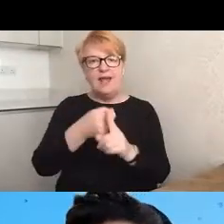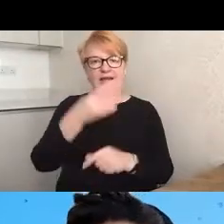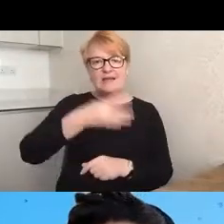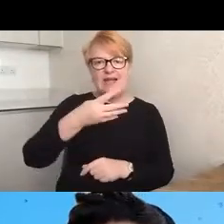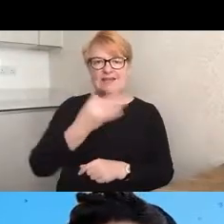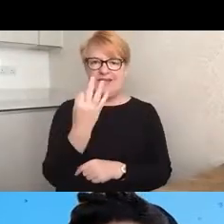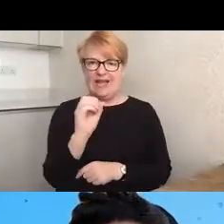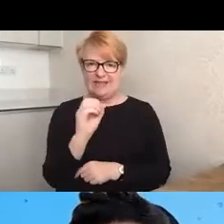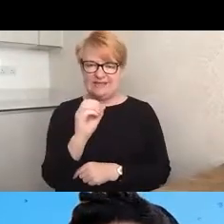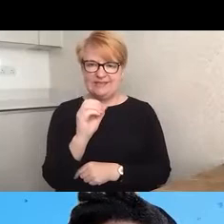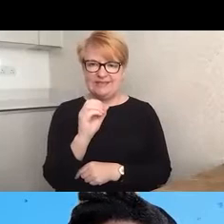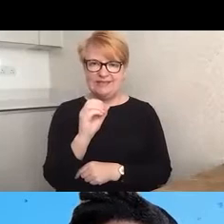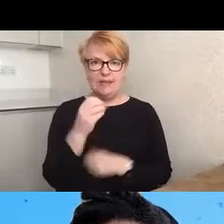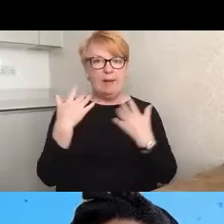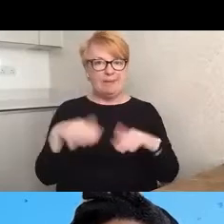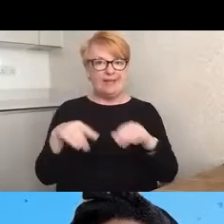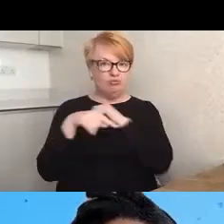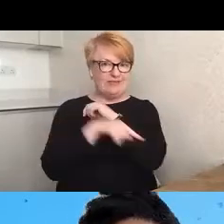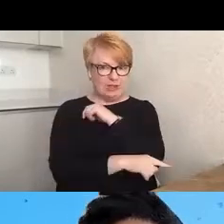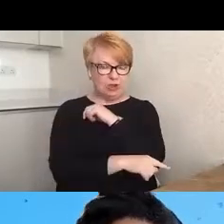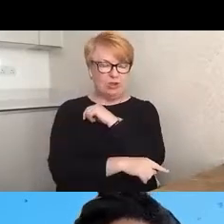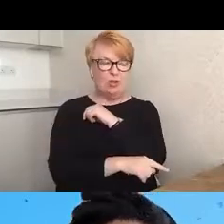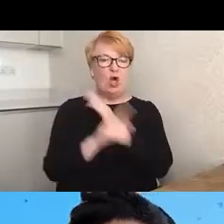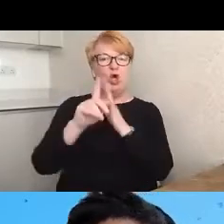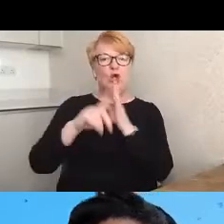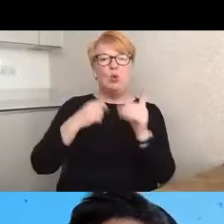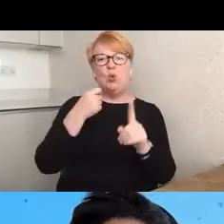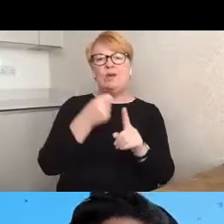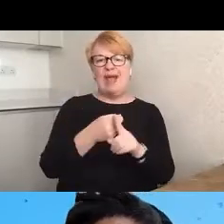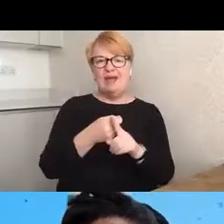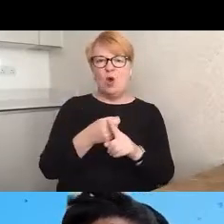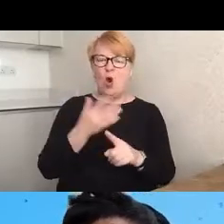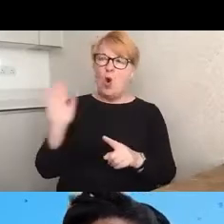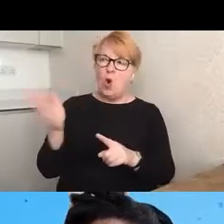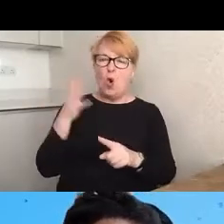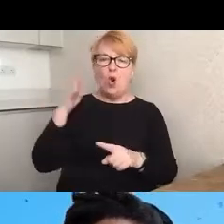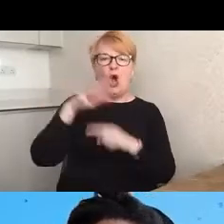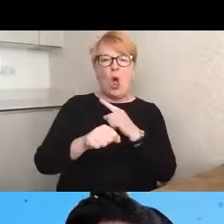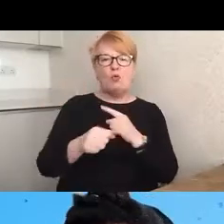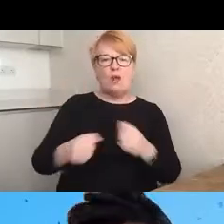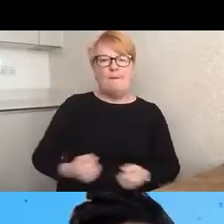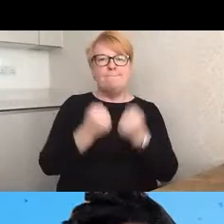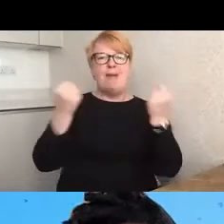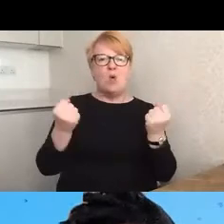and the UK was recovering from spending all of the money that is colonial powers granted it. It was all gone. Everyone was having